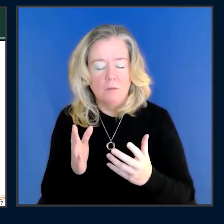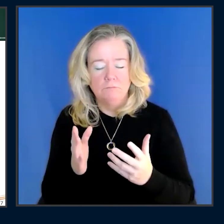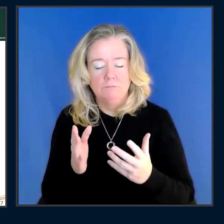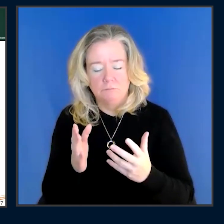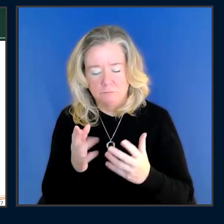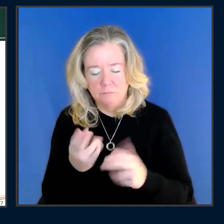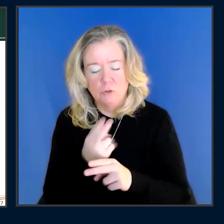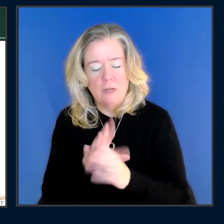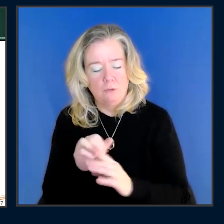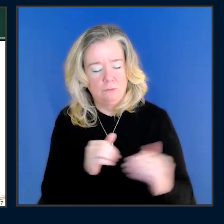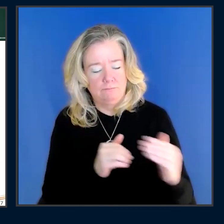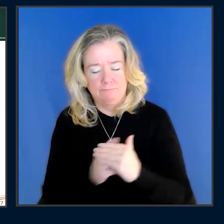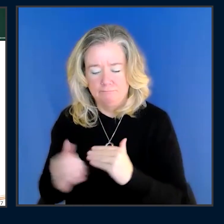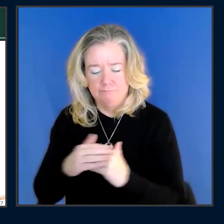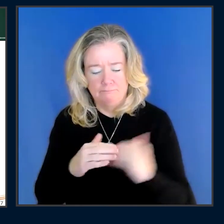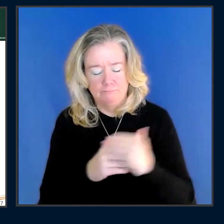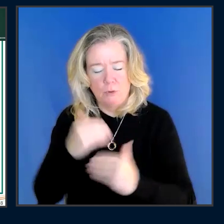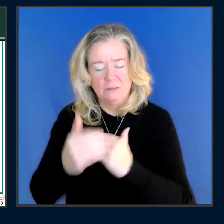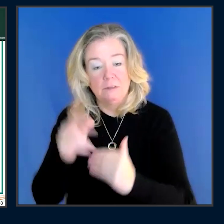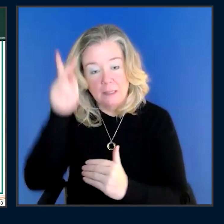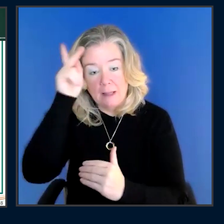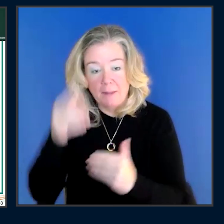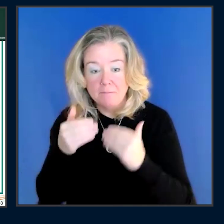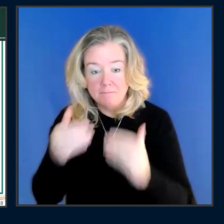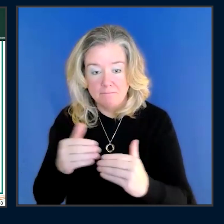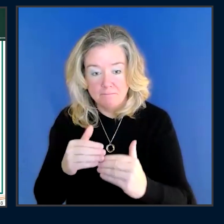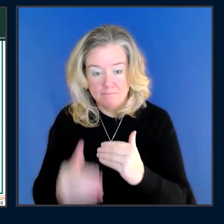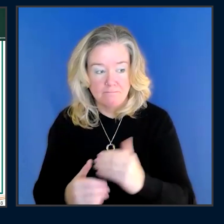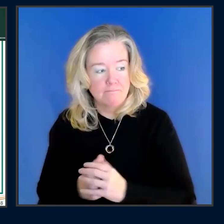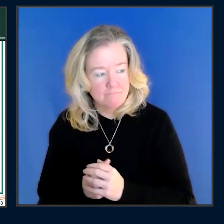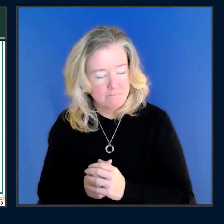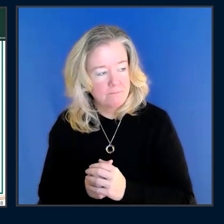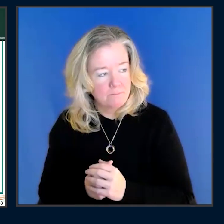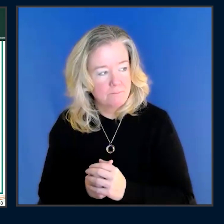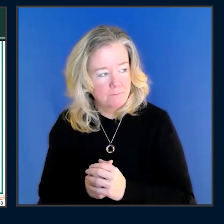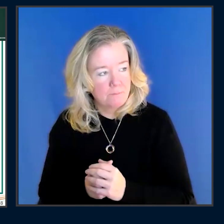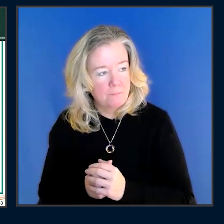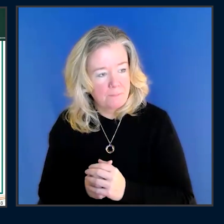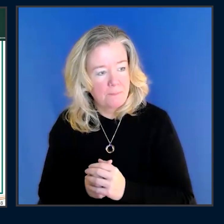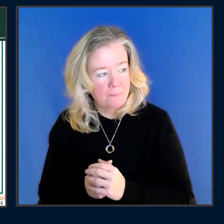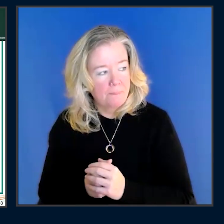scaffolded to that process. So, Kelly, I'll help you move forward.